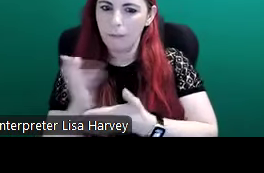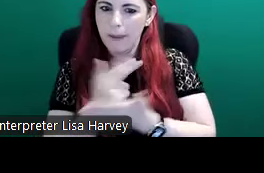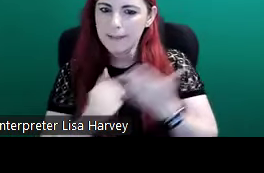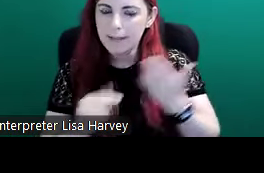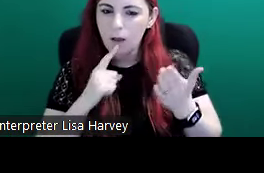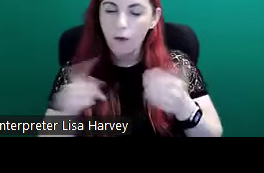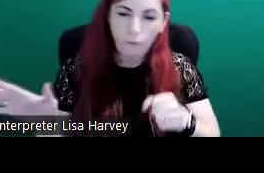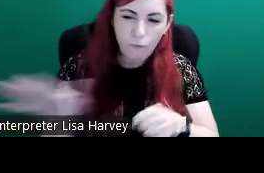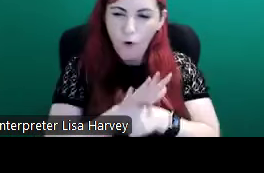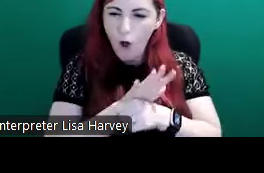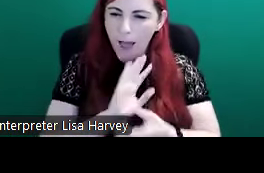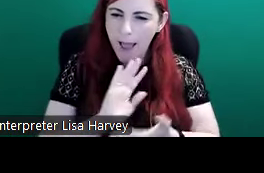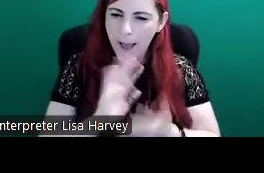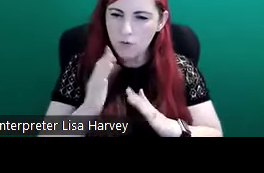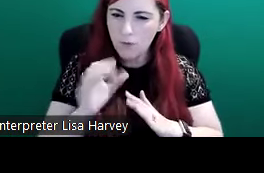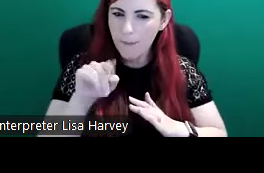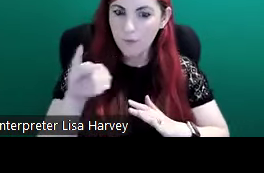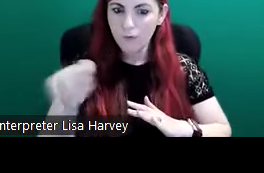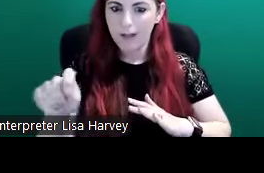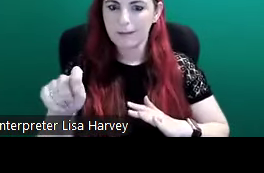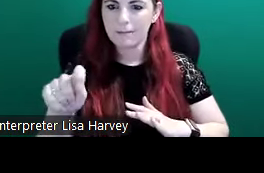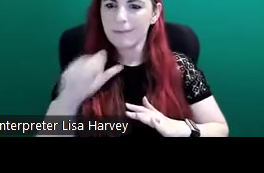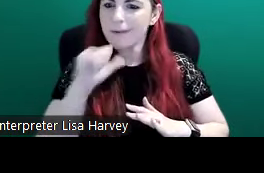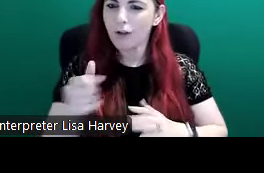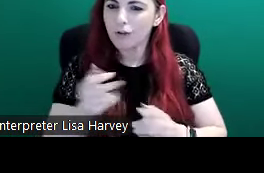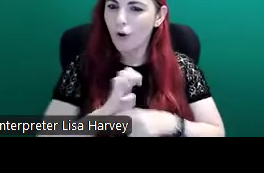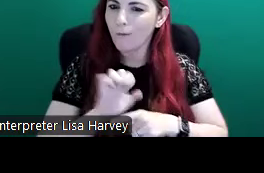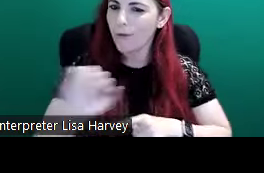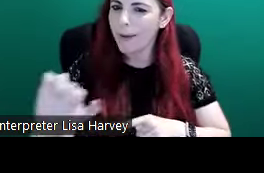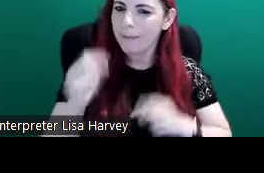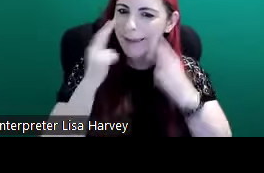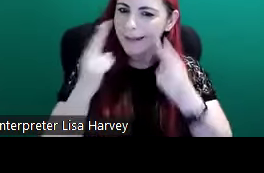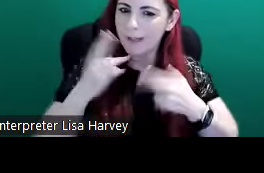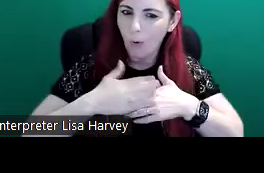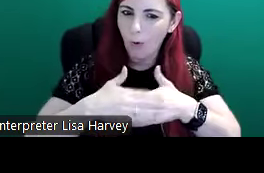the breadth of interests they had or their desire to interrogate ideas of spiritual